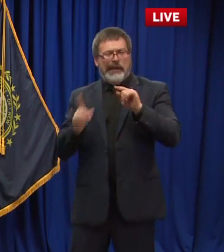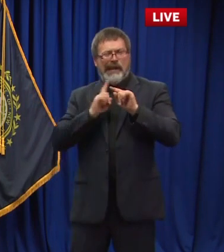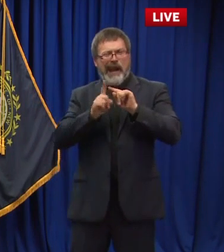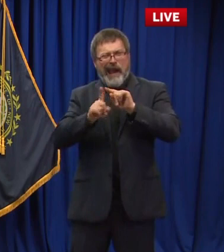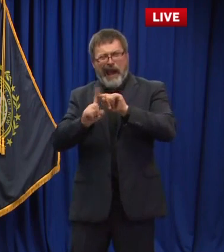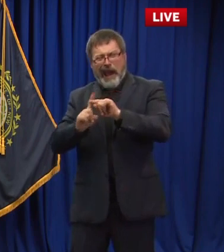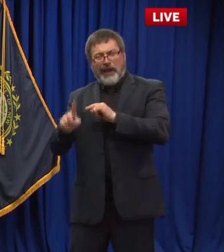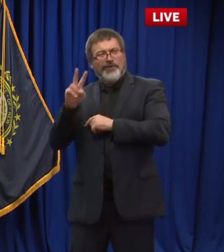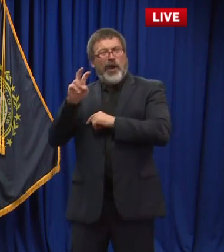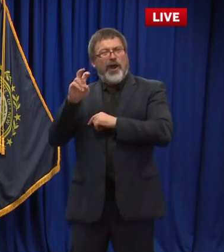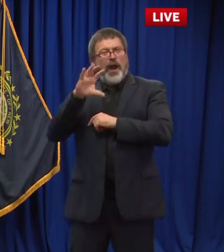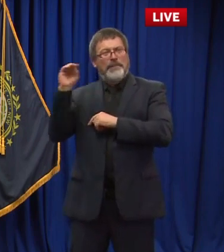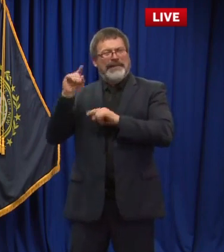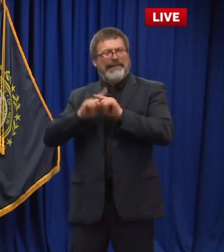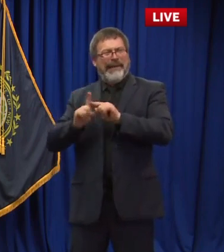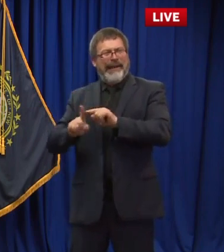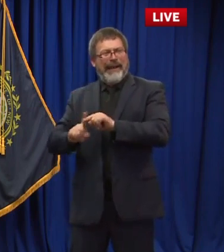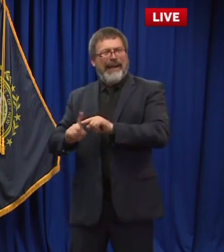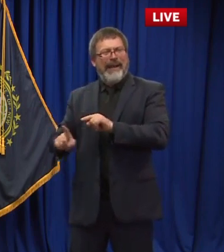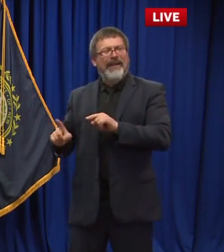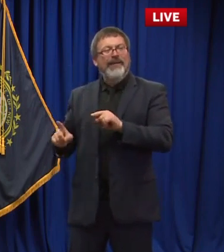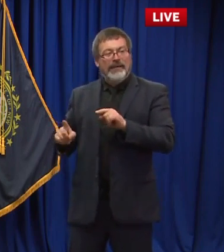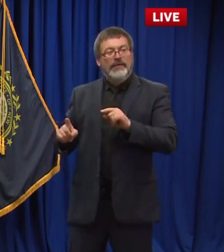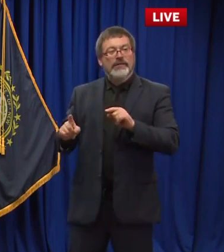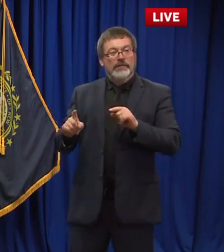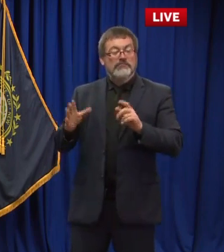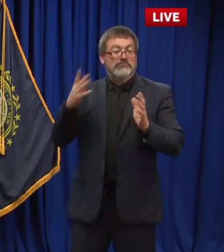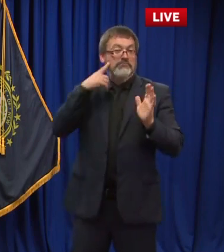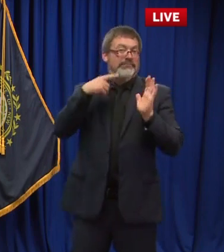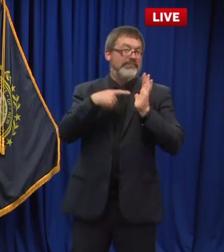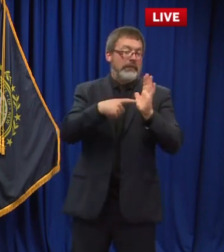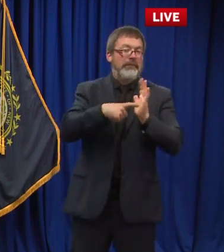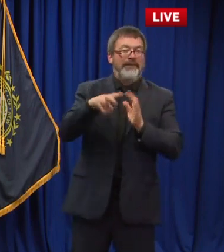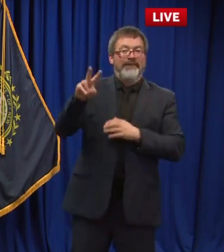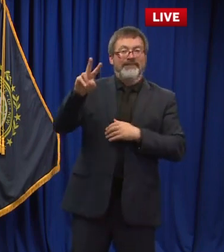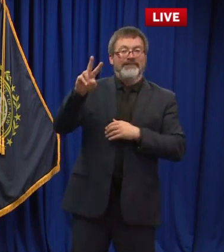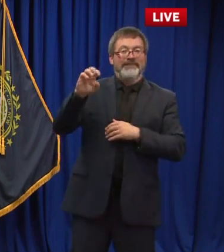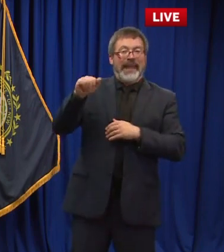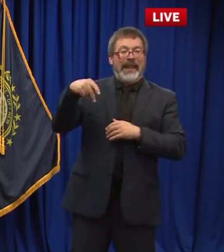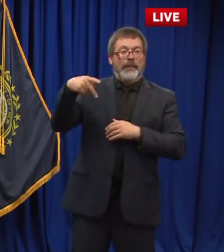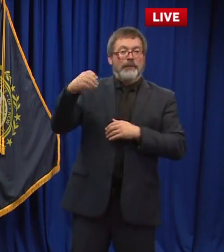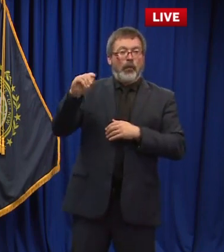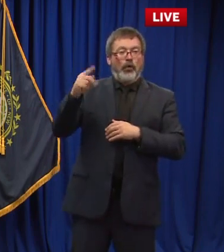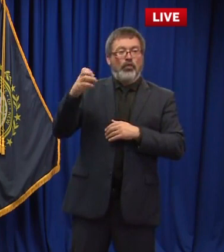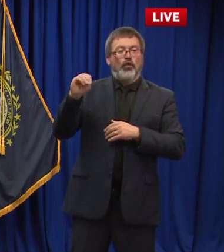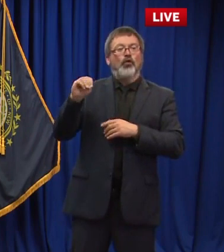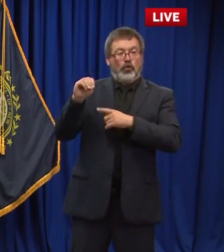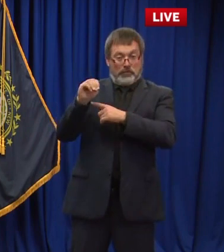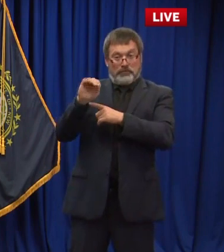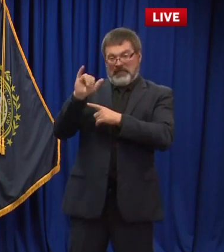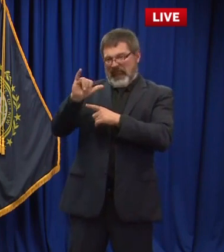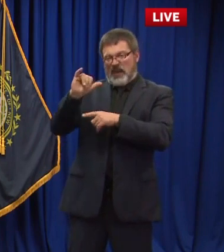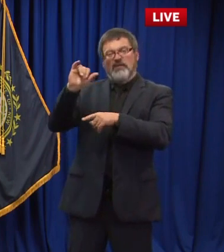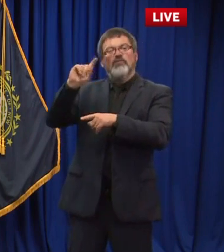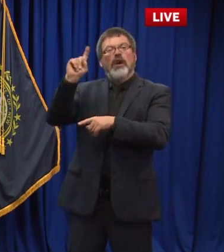THERE ARE POSITIONS THERE FOR NEARLY 200 EMPLOYERS. THEIR COMPANIES LOOKING TO EXPAND AND GROW.